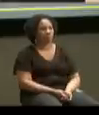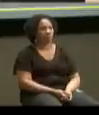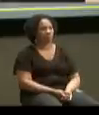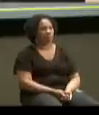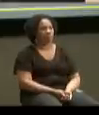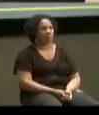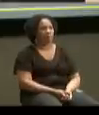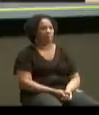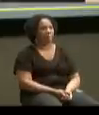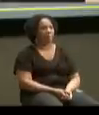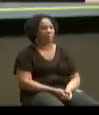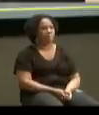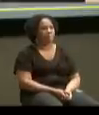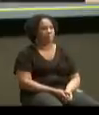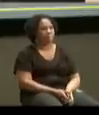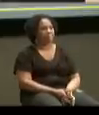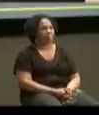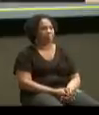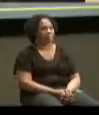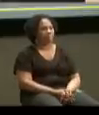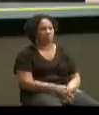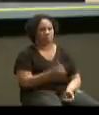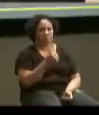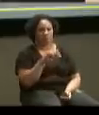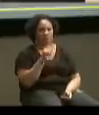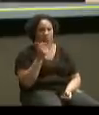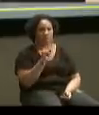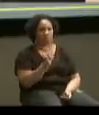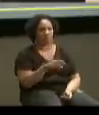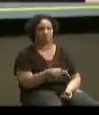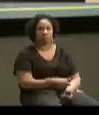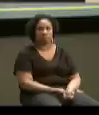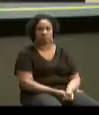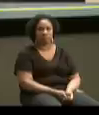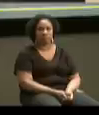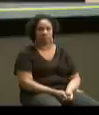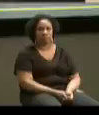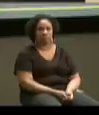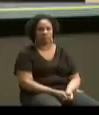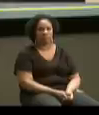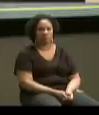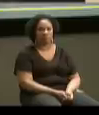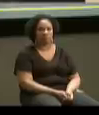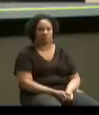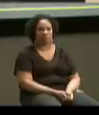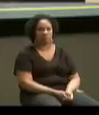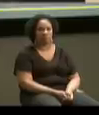SO DEFINITELY INTERESTED IN THAT. DO WE HAVE ANY OTHER QUESTIONS?